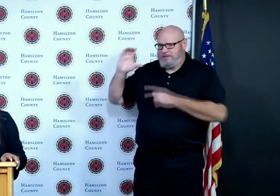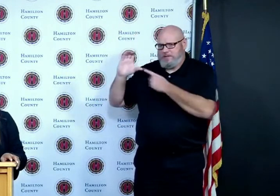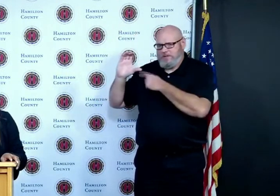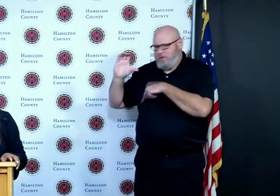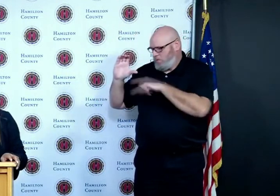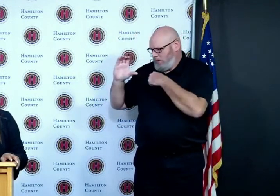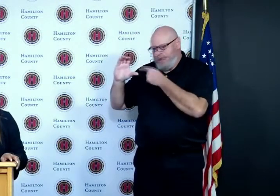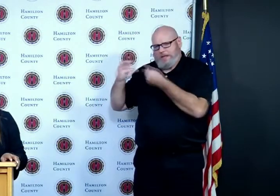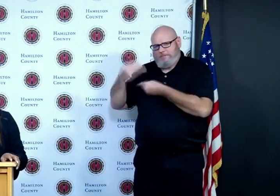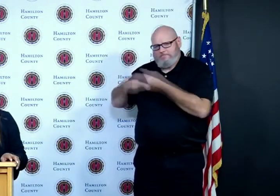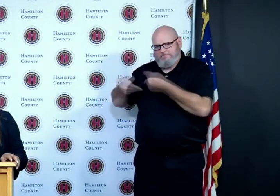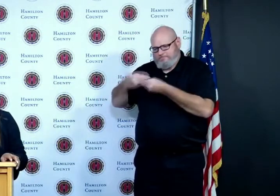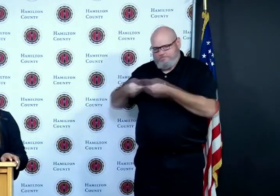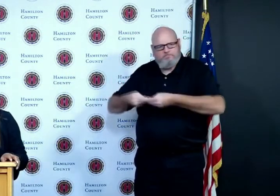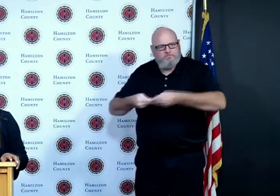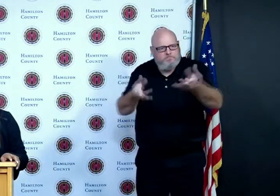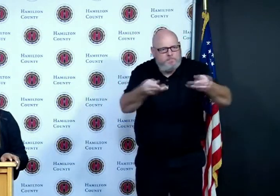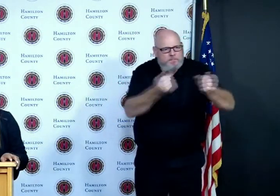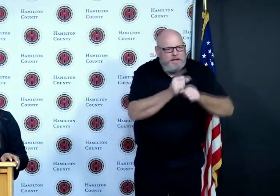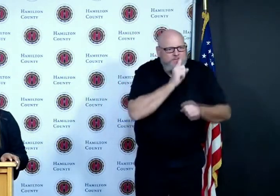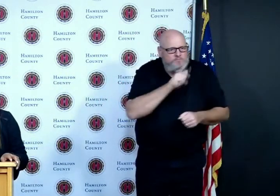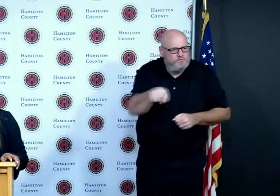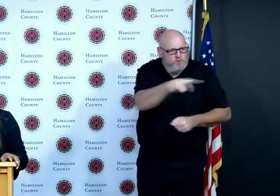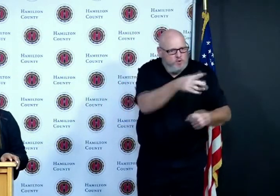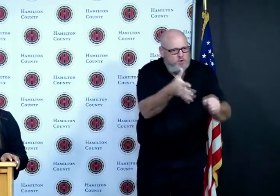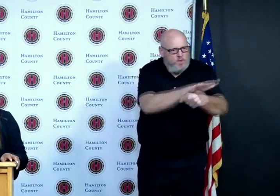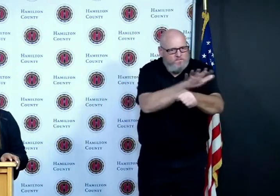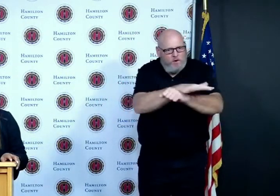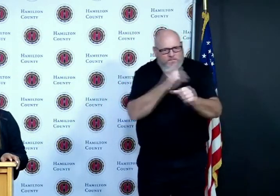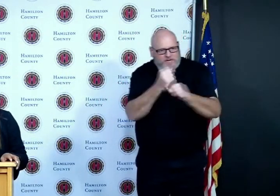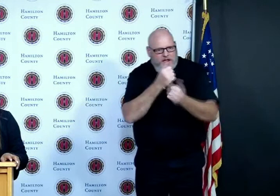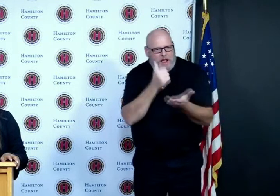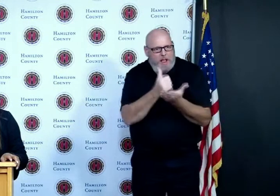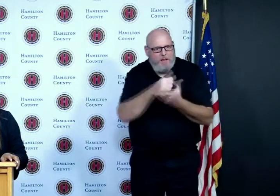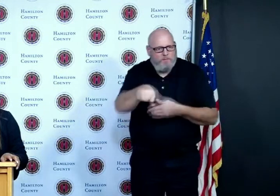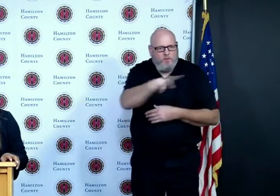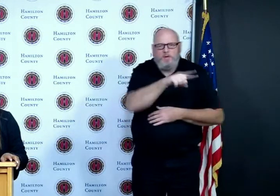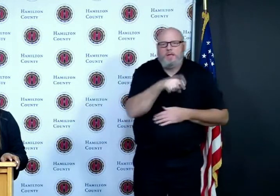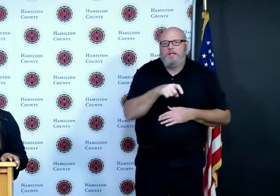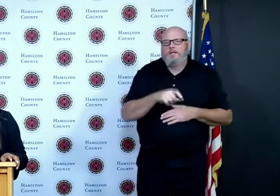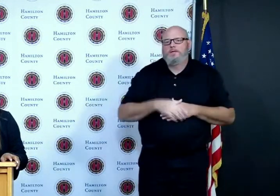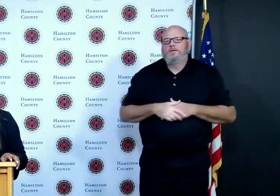County that's why we want to have our one stop up and available we want to make sure the agencies